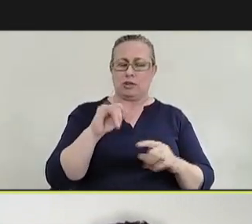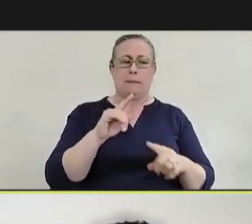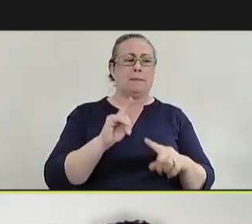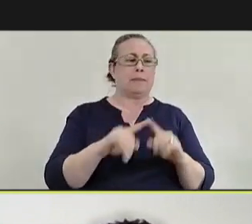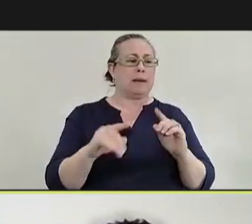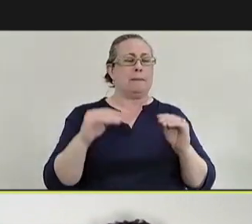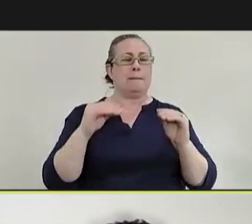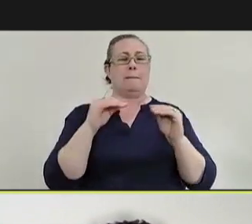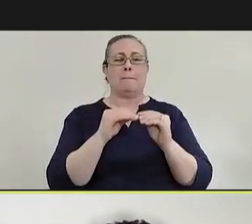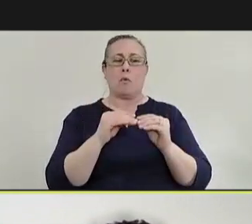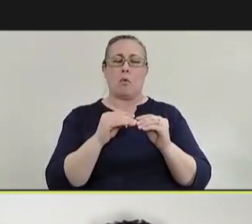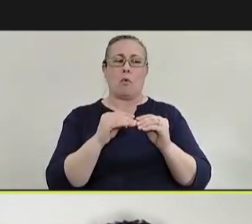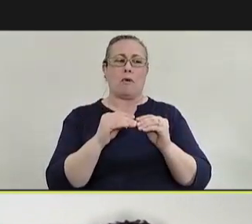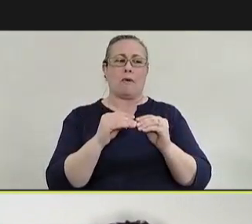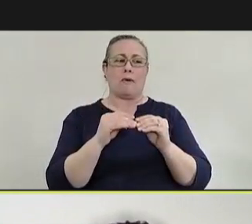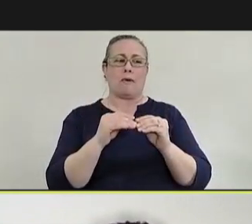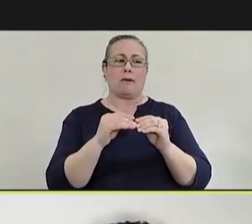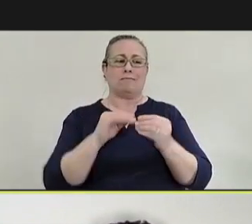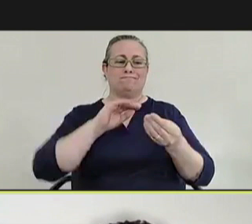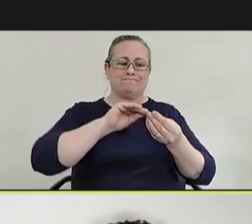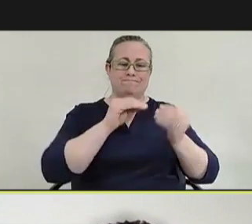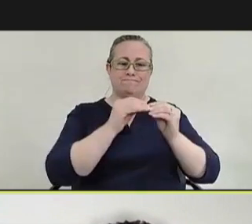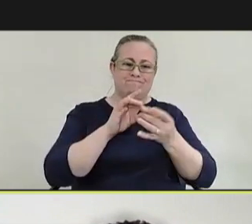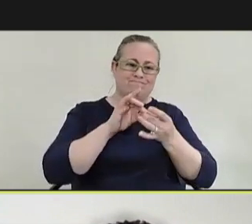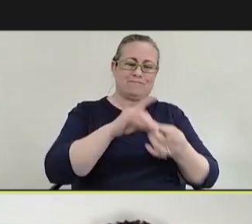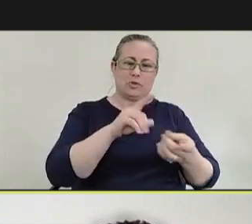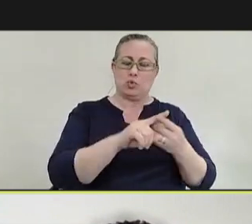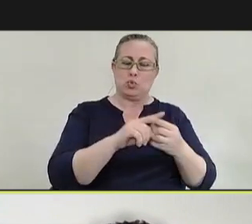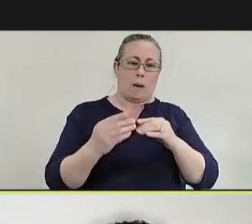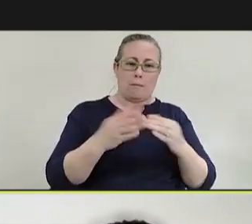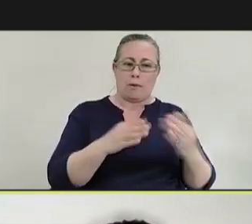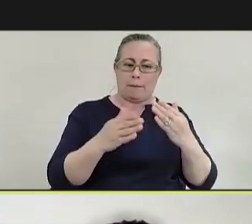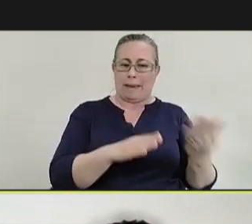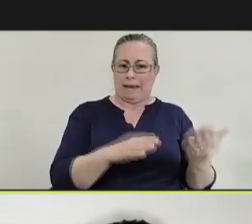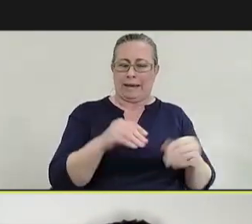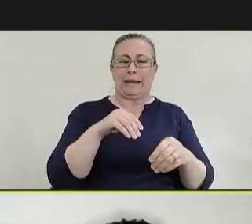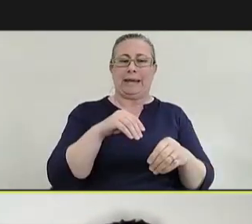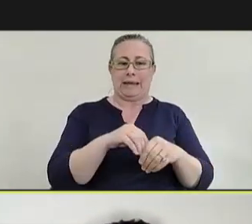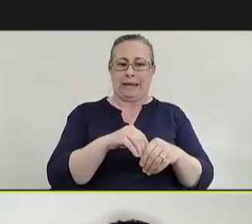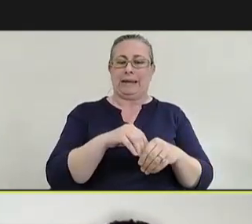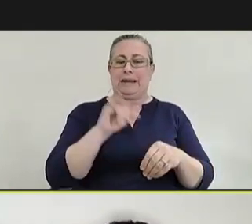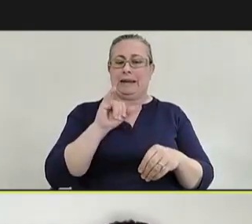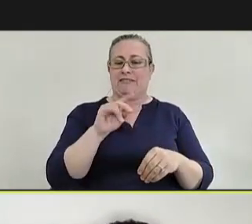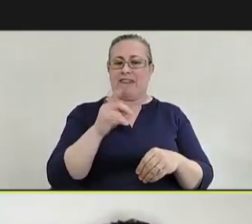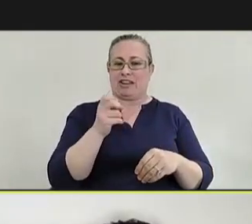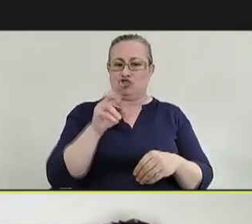morbidity and mortality related to the infectious disease. And that could be due to changes in the